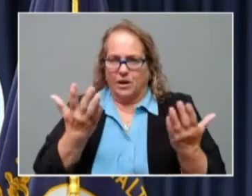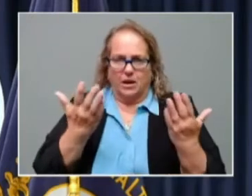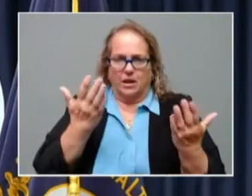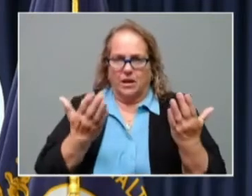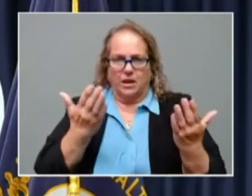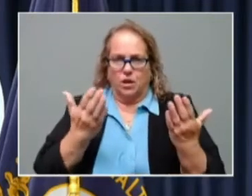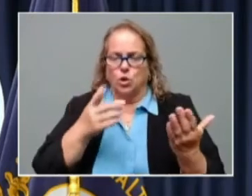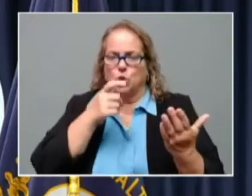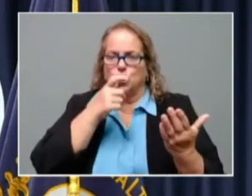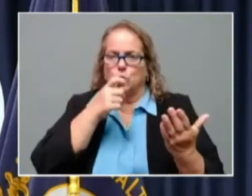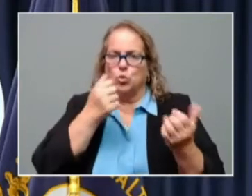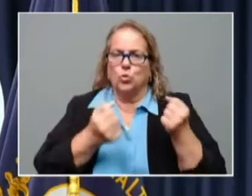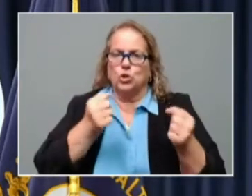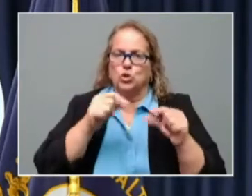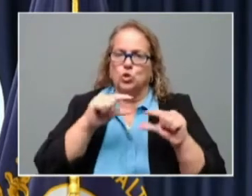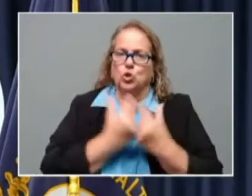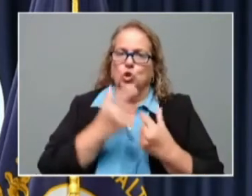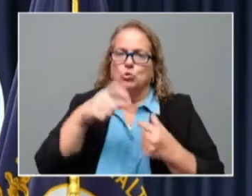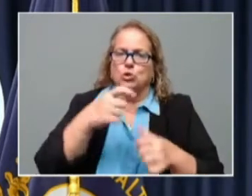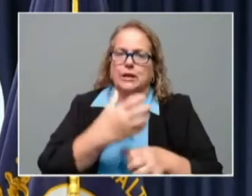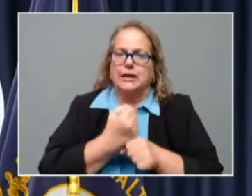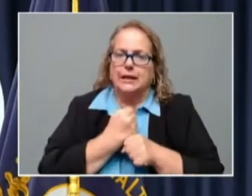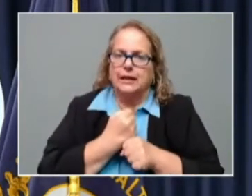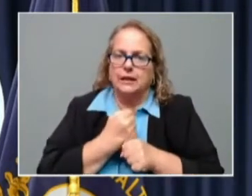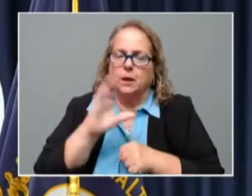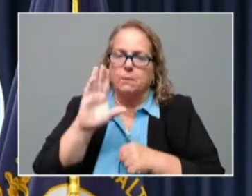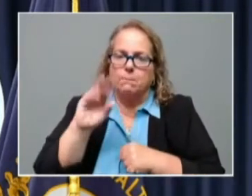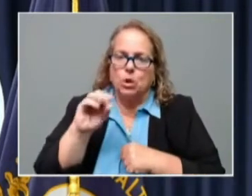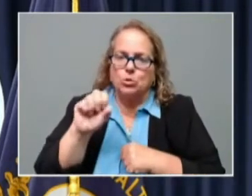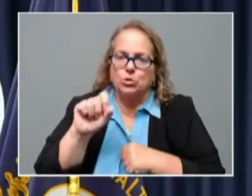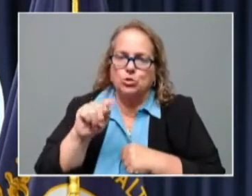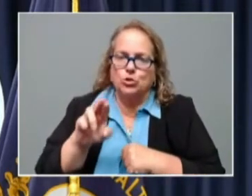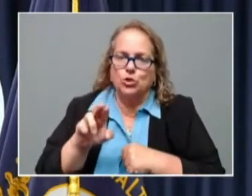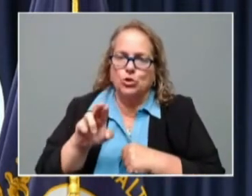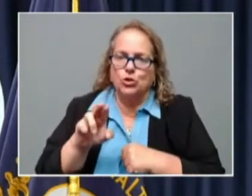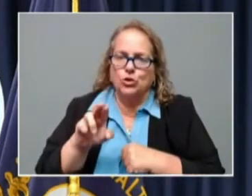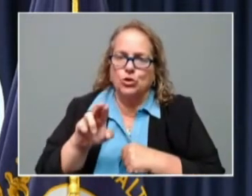constructed in the exact way that you would need in a pandemic, right? You